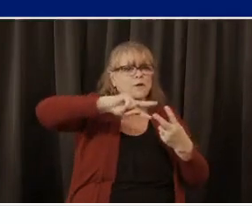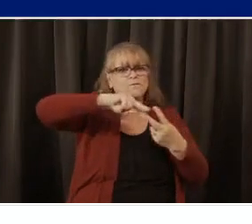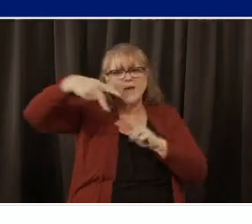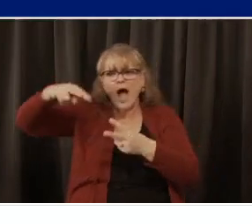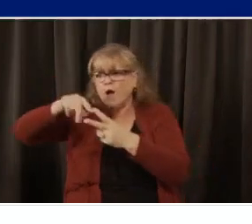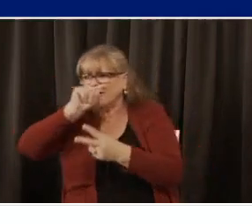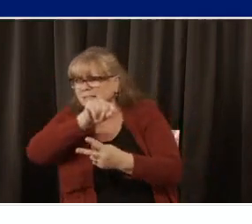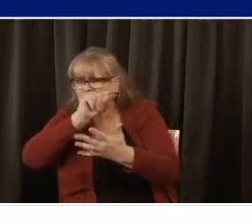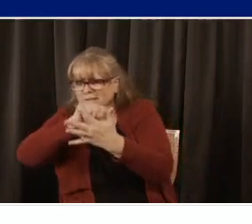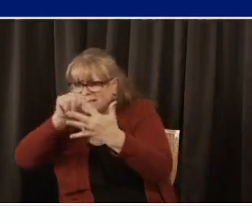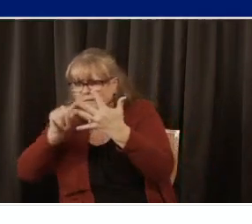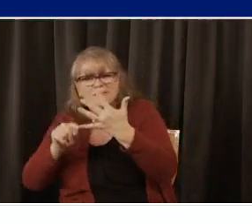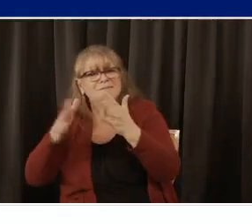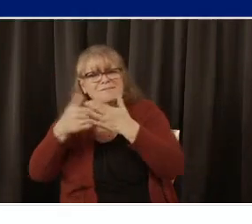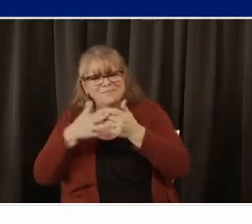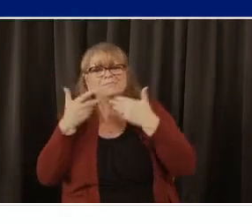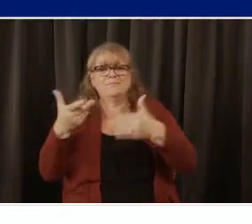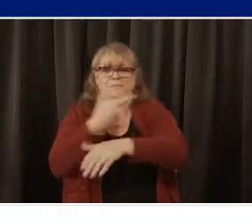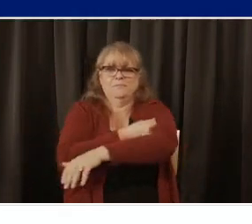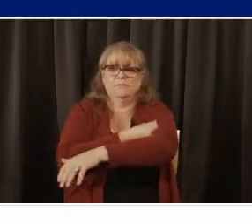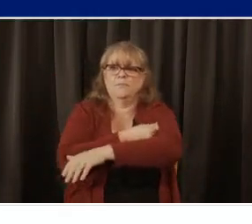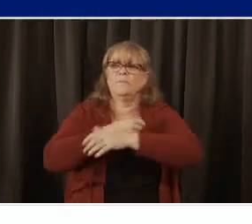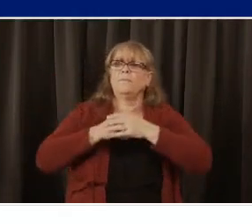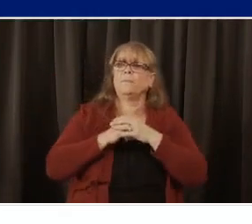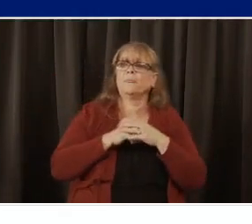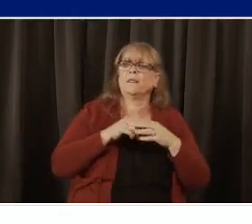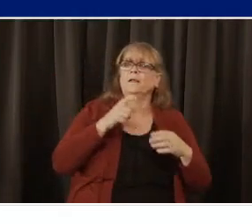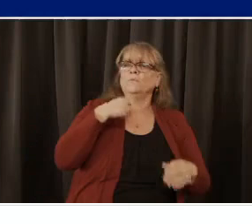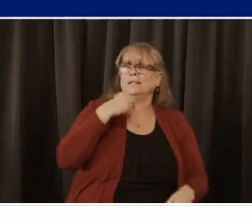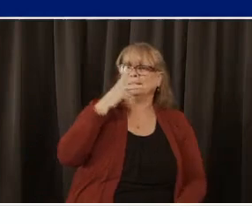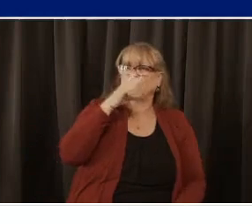20% that are the California variant. So this means that really more than